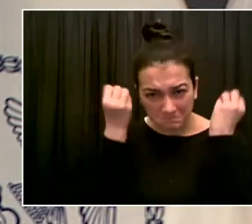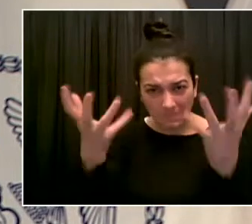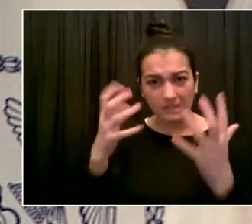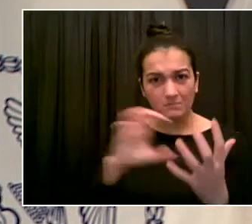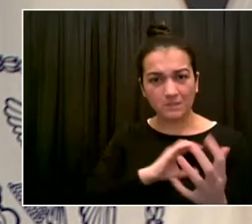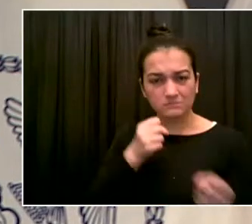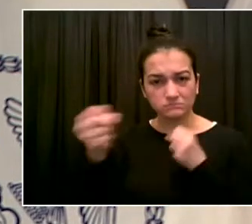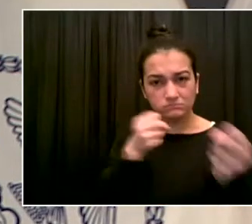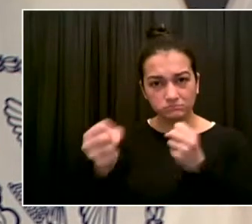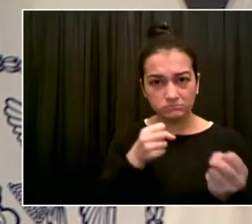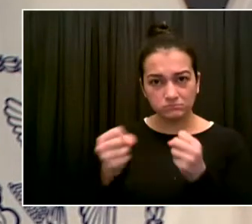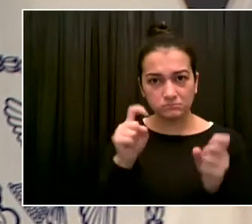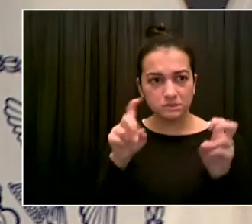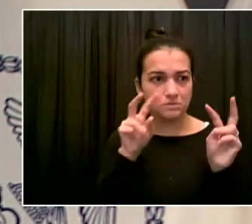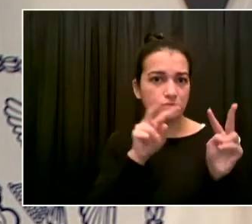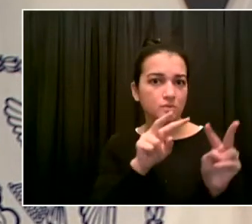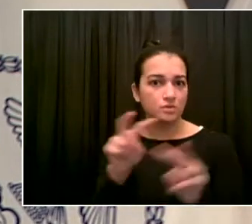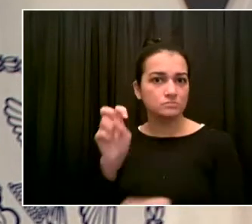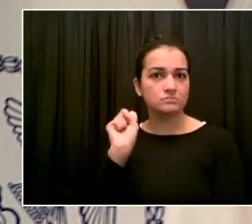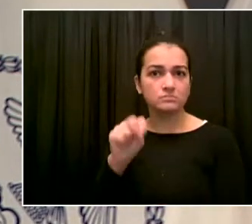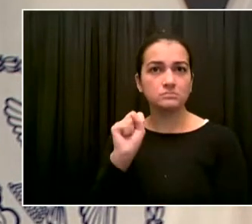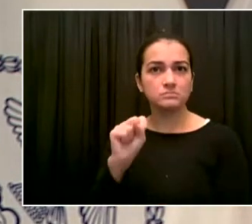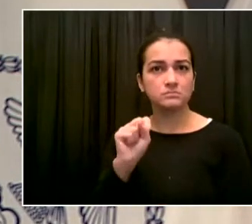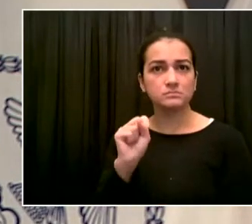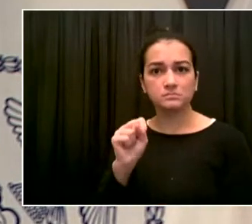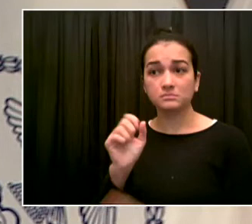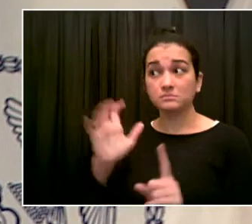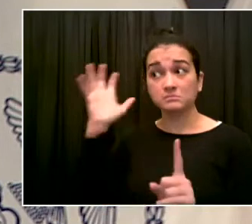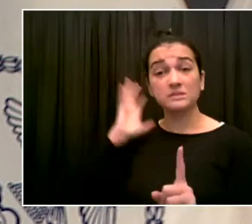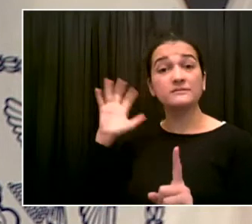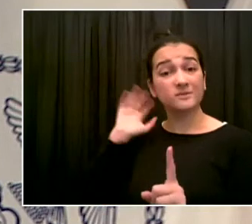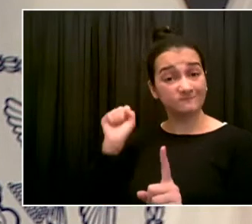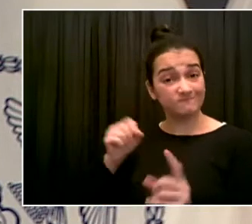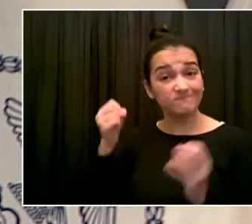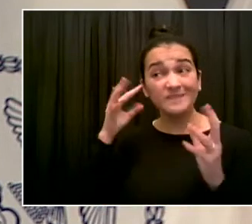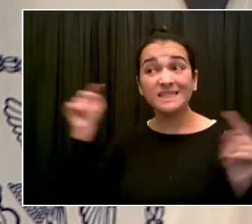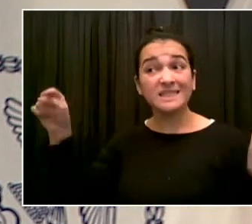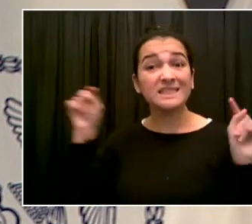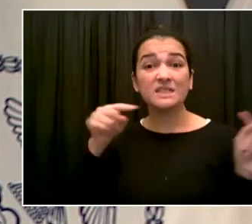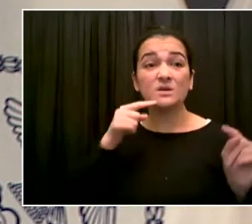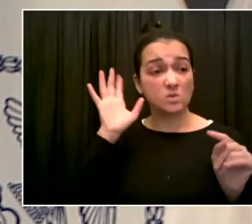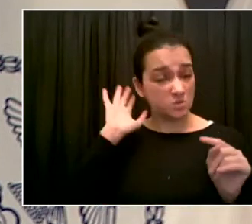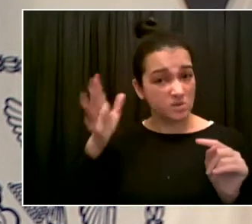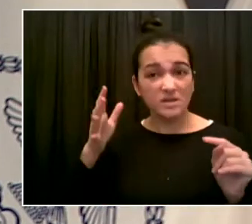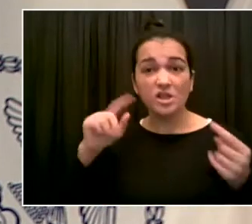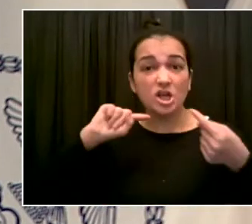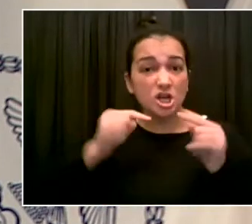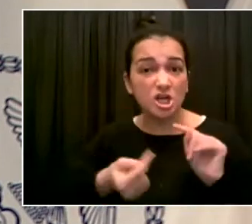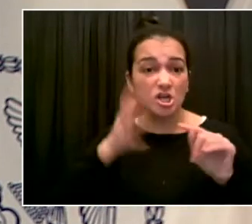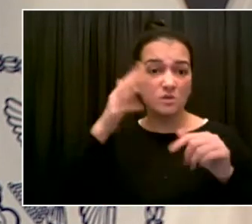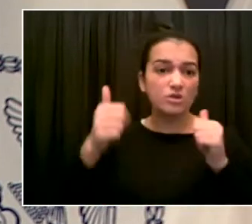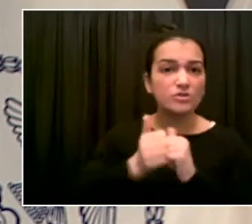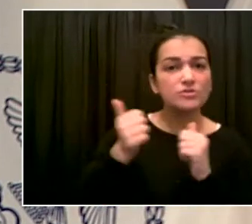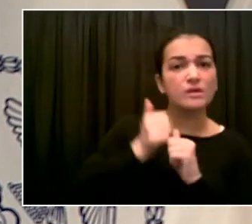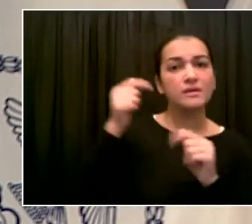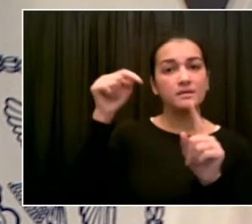EFFORTS HAVE BEEN MADE TO PREPARE AND WE HAVE DEALT WITH A T LO OFTHREAS T AND AT THIS